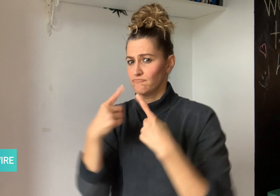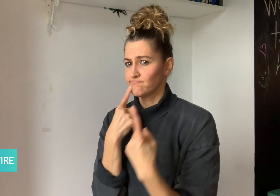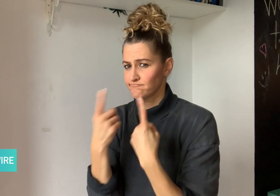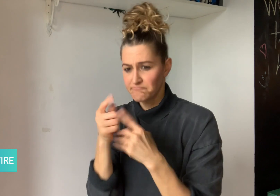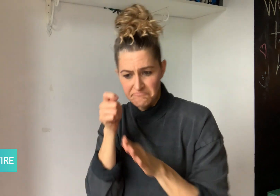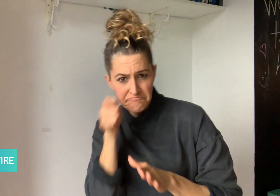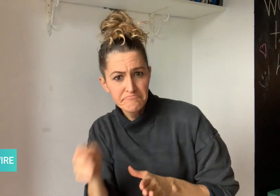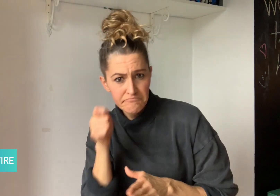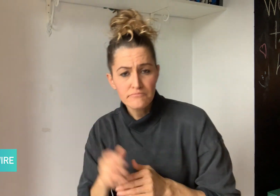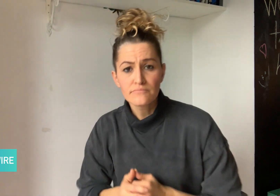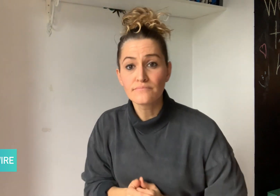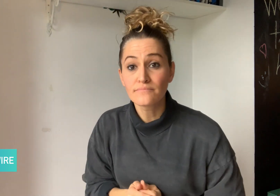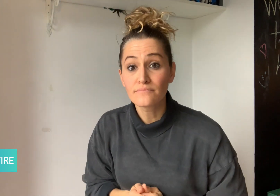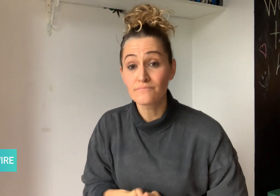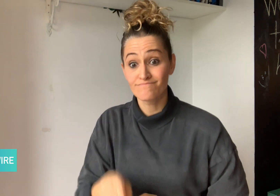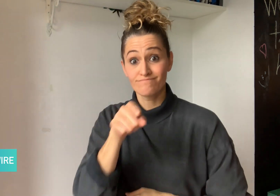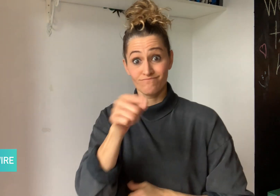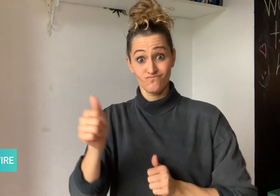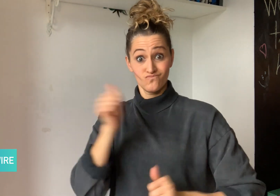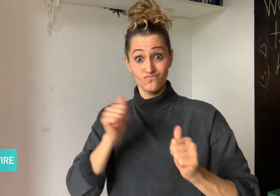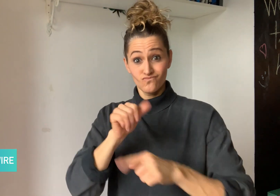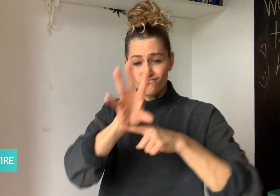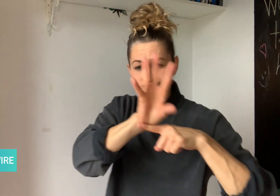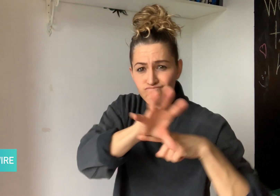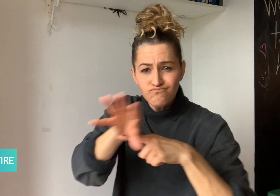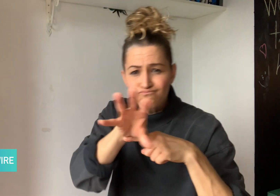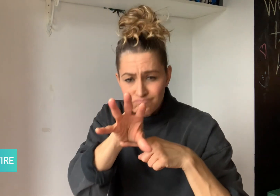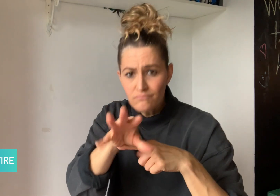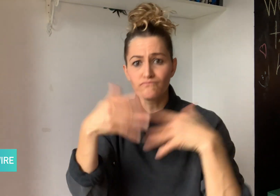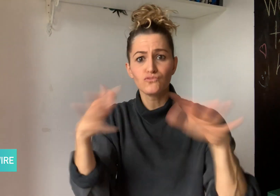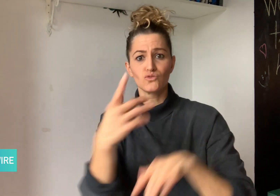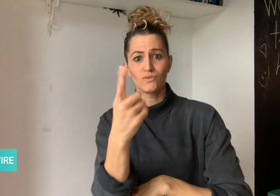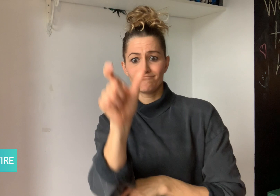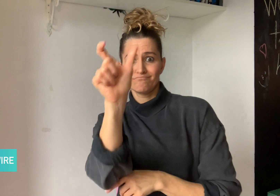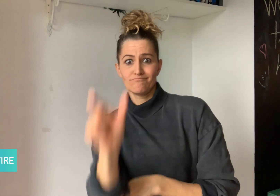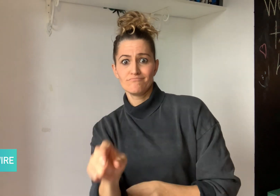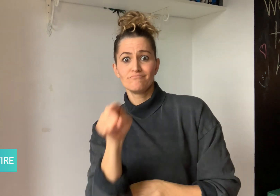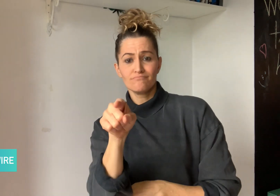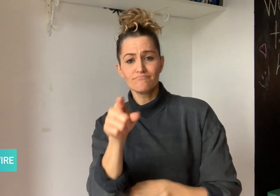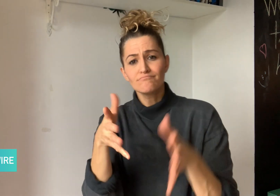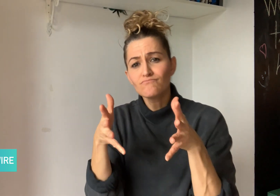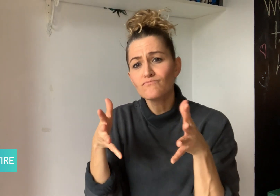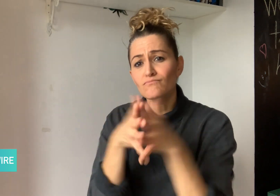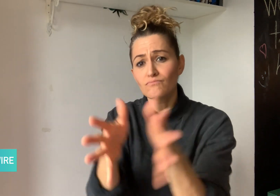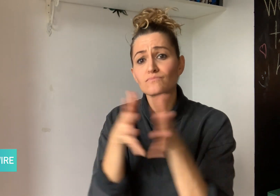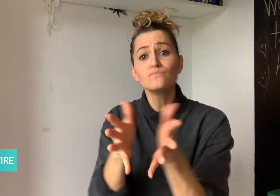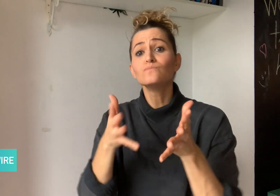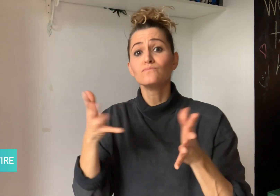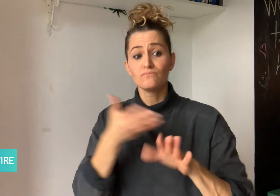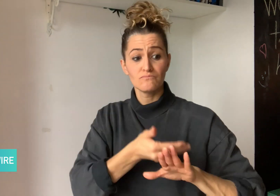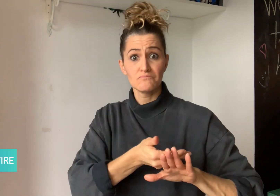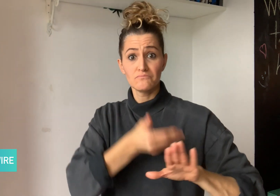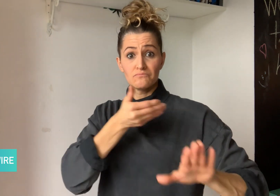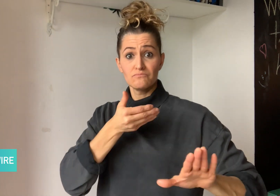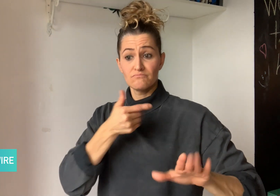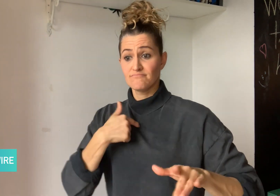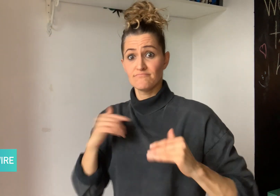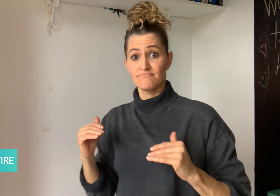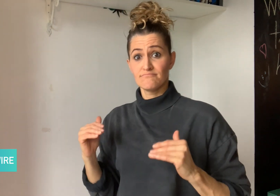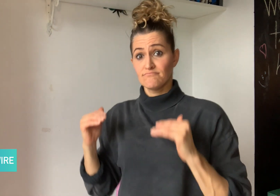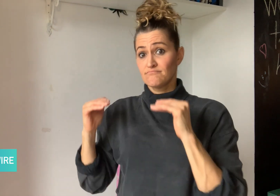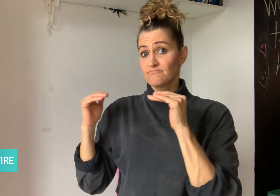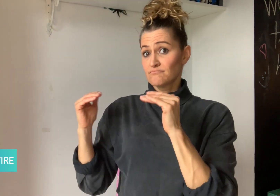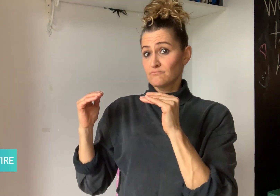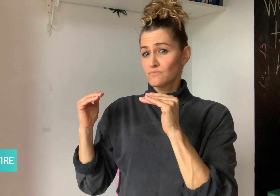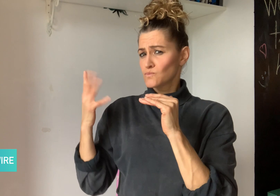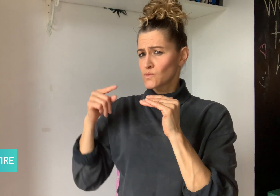A cast member of the show explained that elites have an advantage